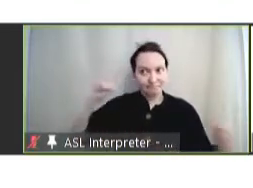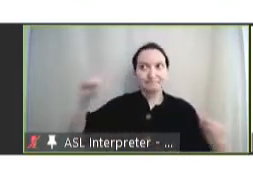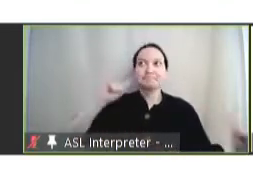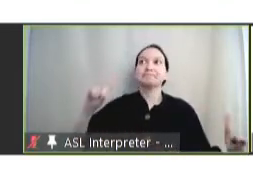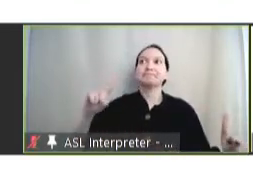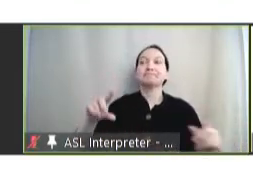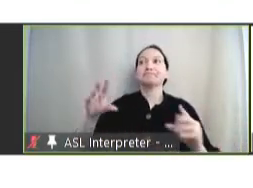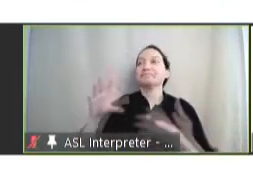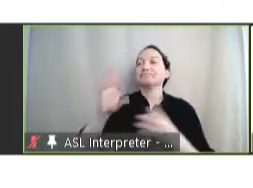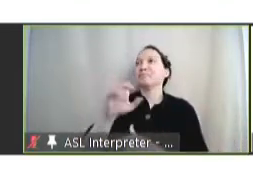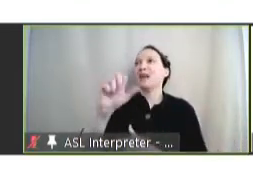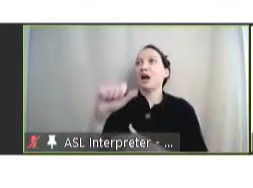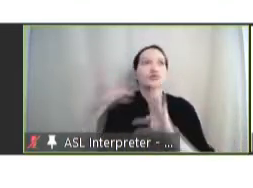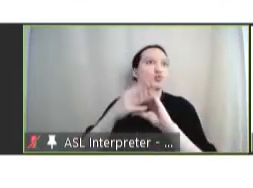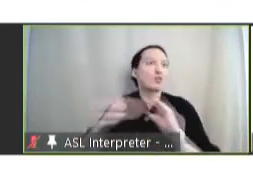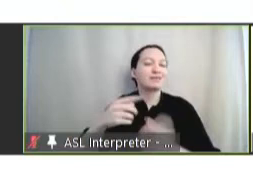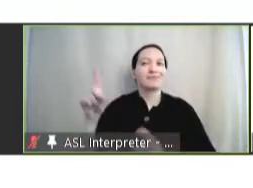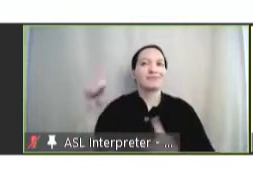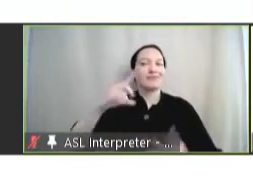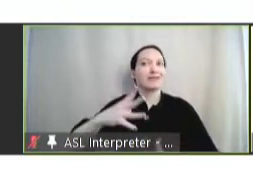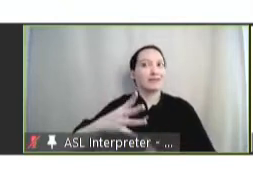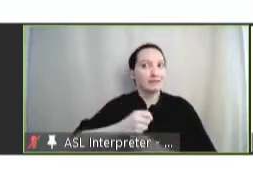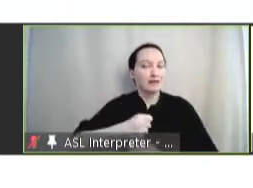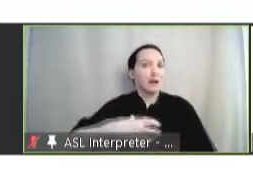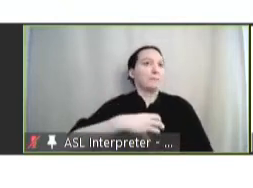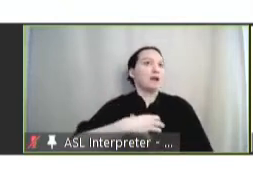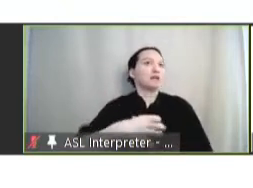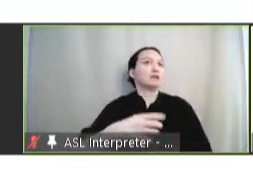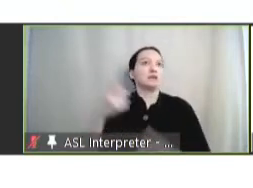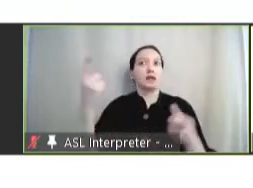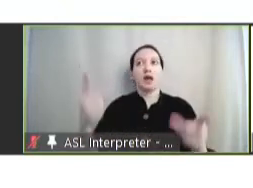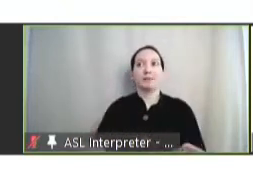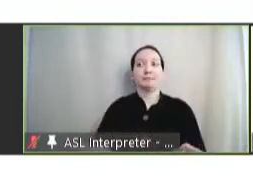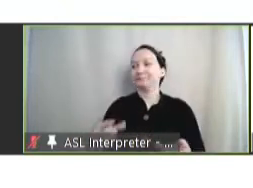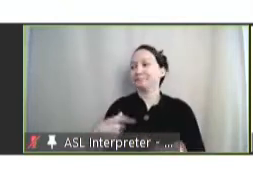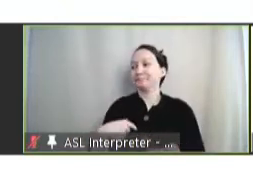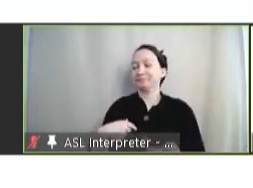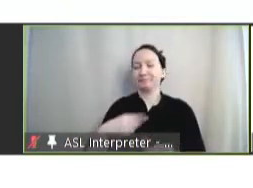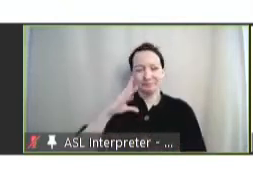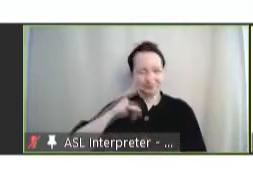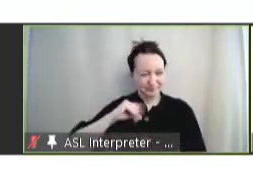we have received complaints, you know, alleging, for instance, I'll walk you through some examples,